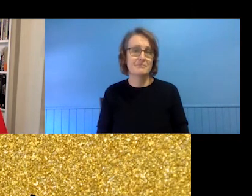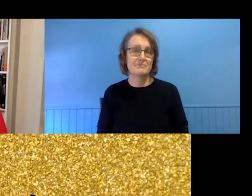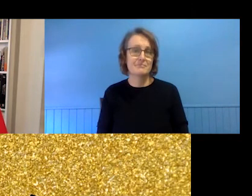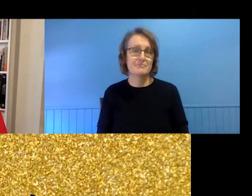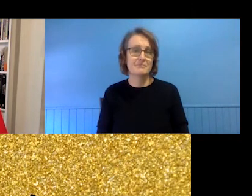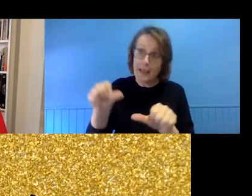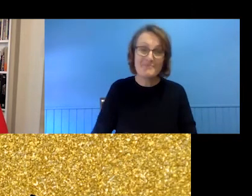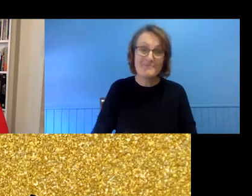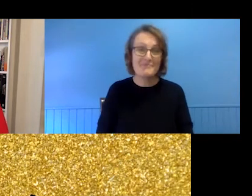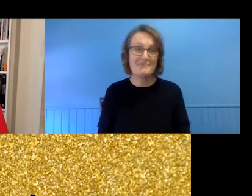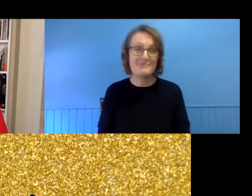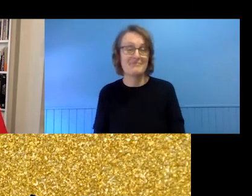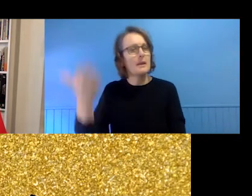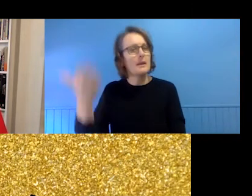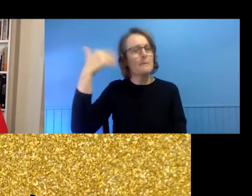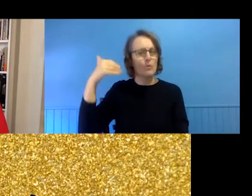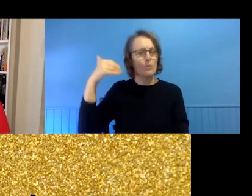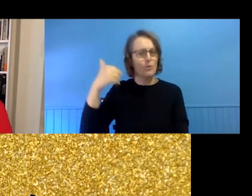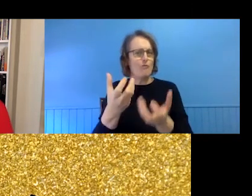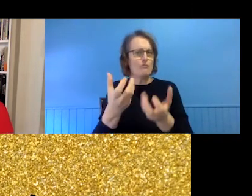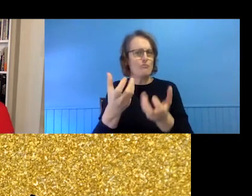the crisis, I received, unfortunately, only a couple of